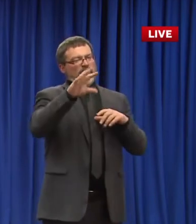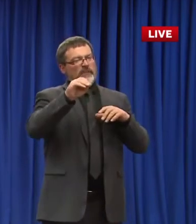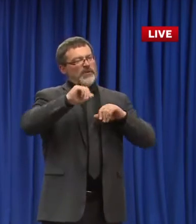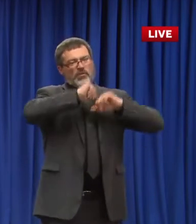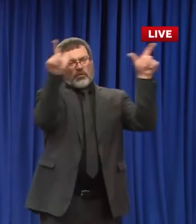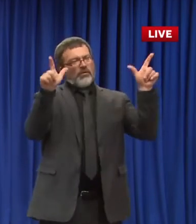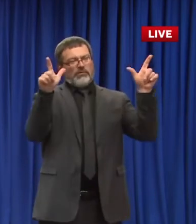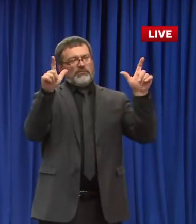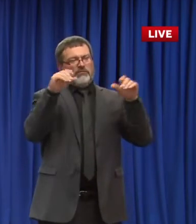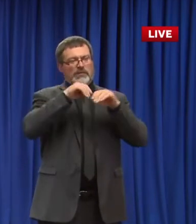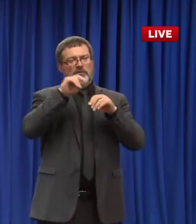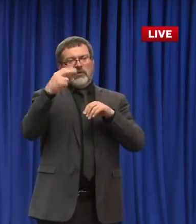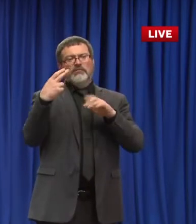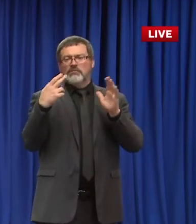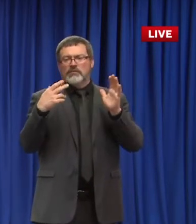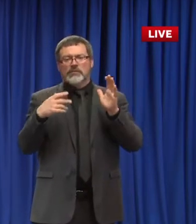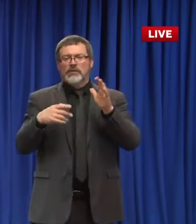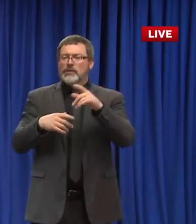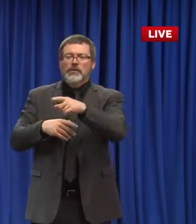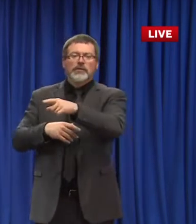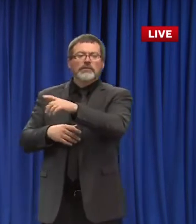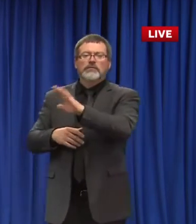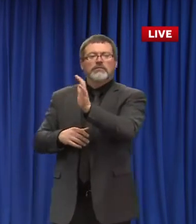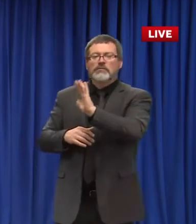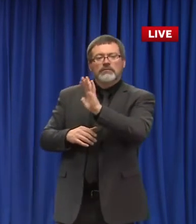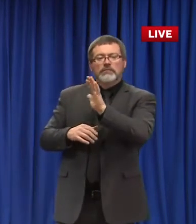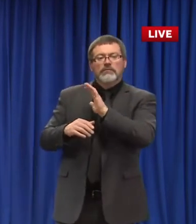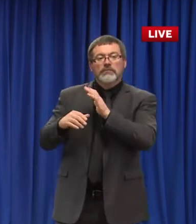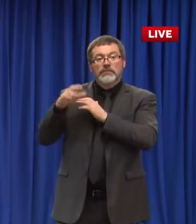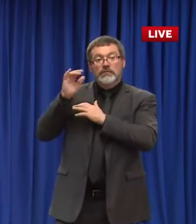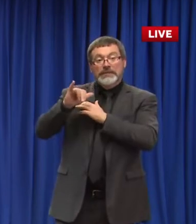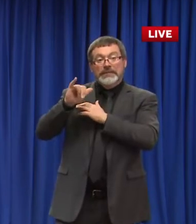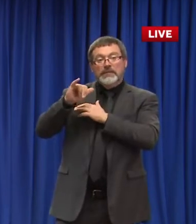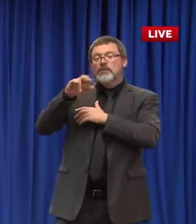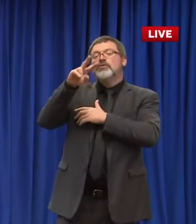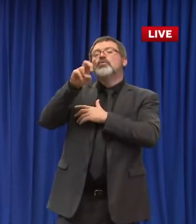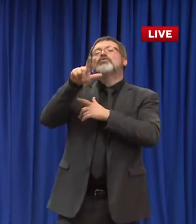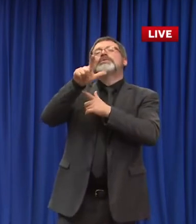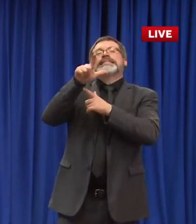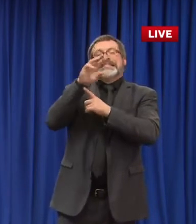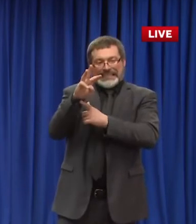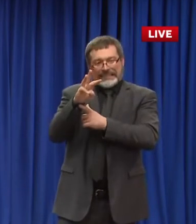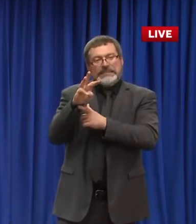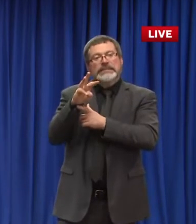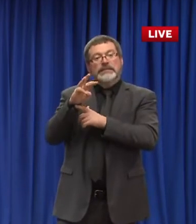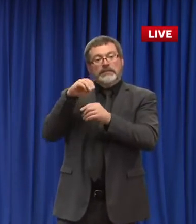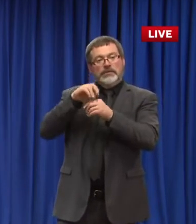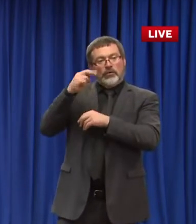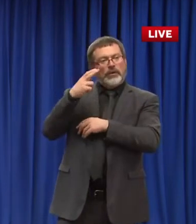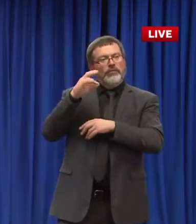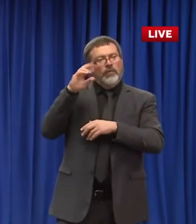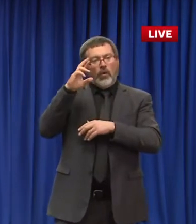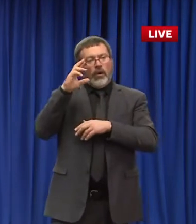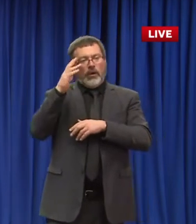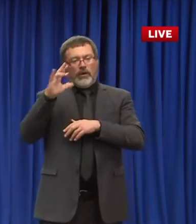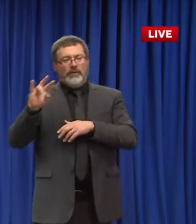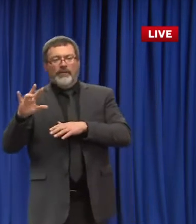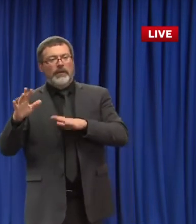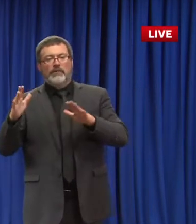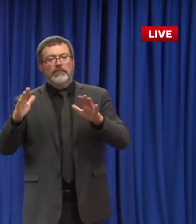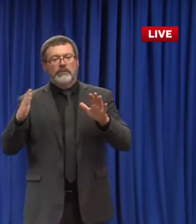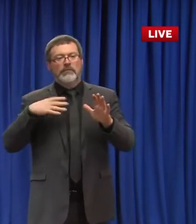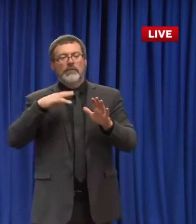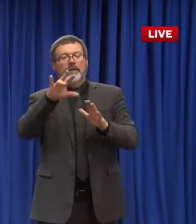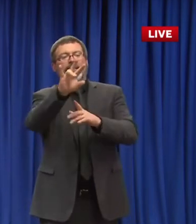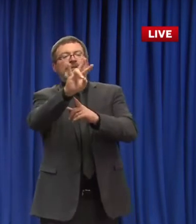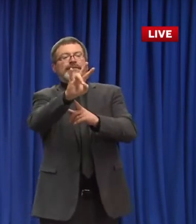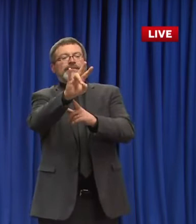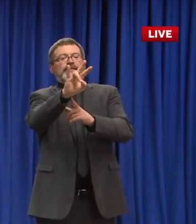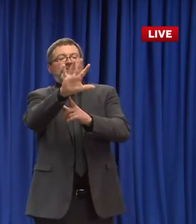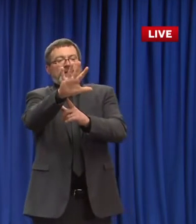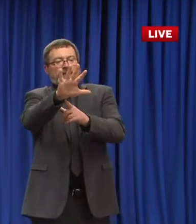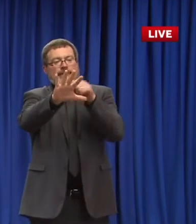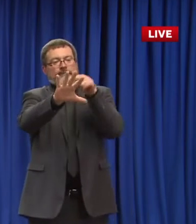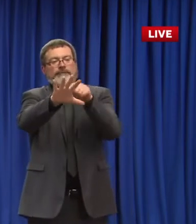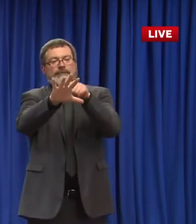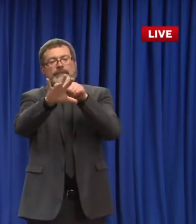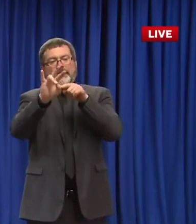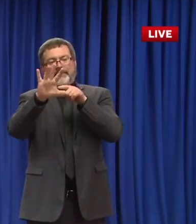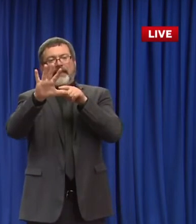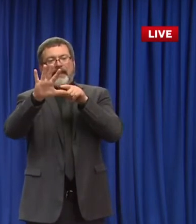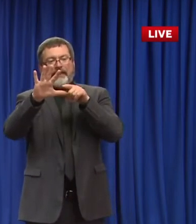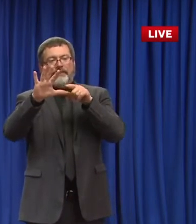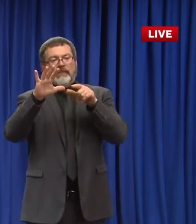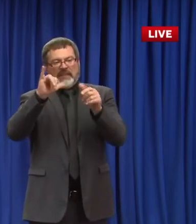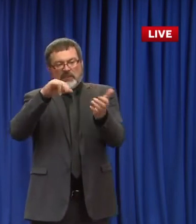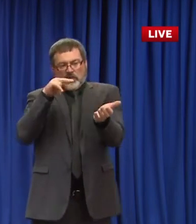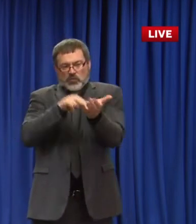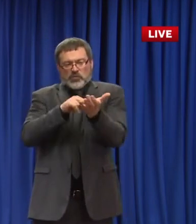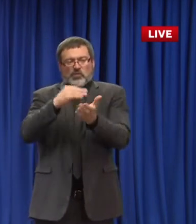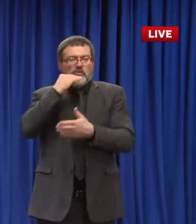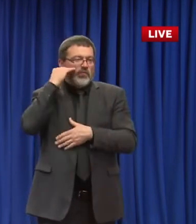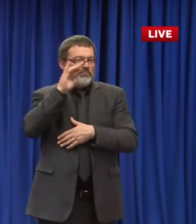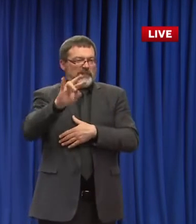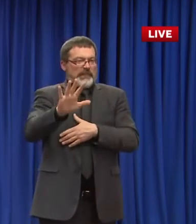WE ARE DOING ALL NURSING HOME RESIDENTS AND WE ARE ALSO DOING NURSE NURSING HOME STATUS.